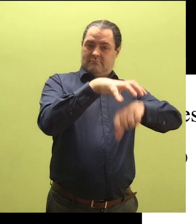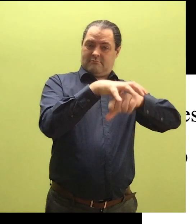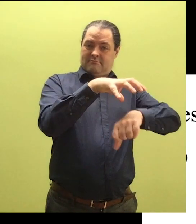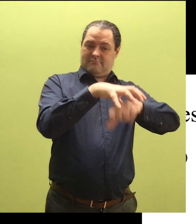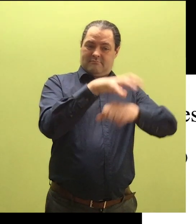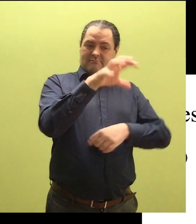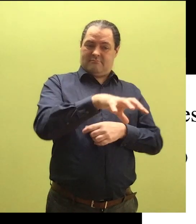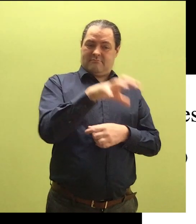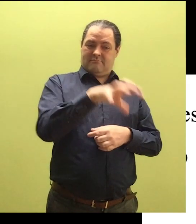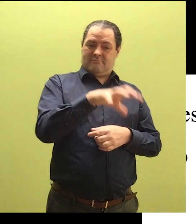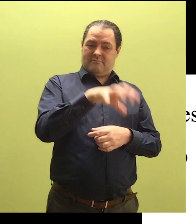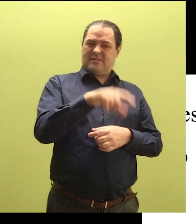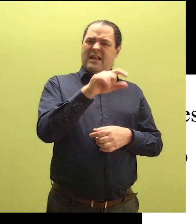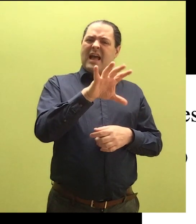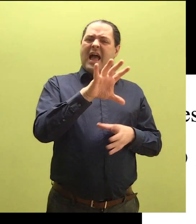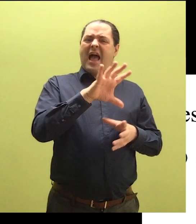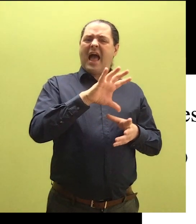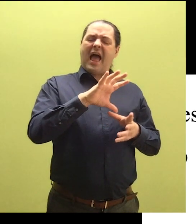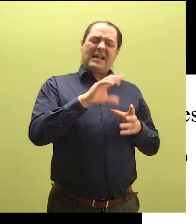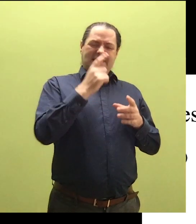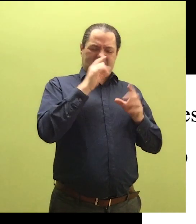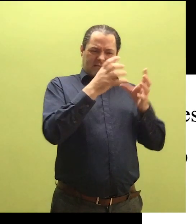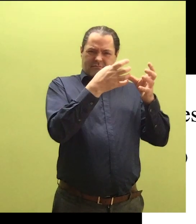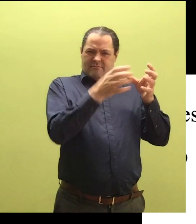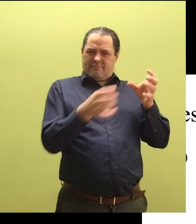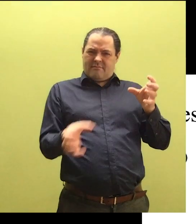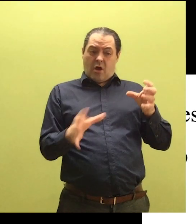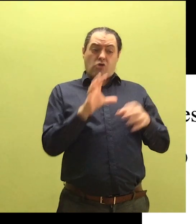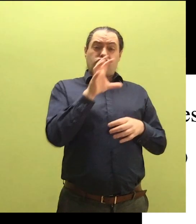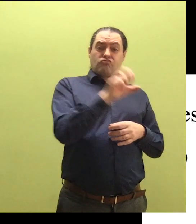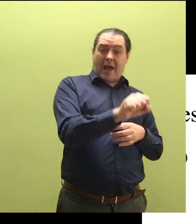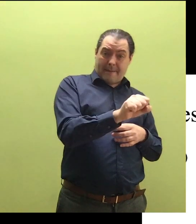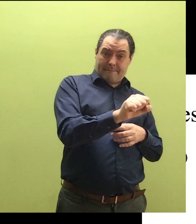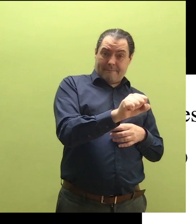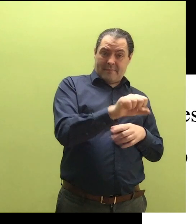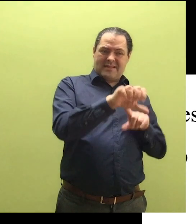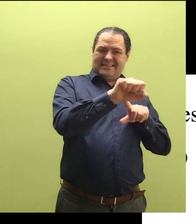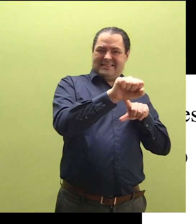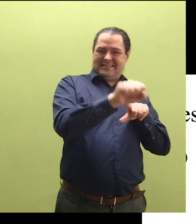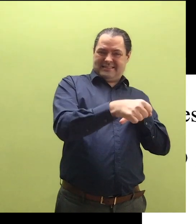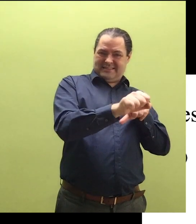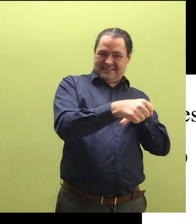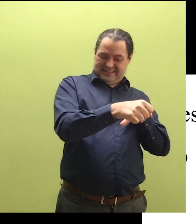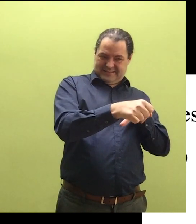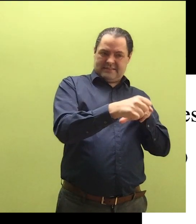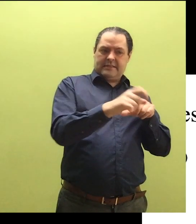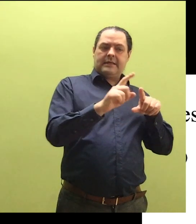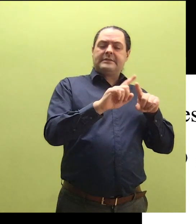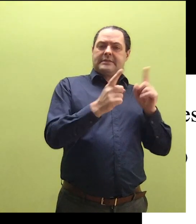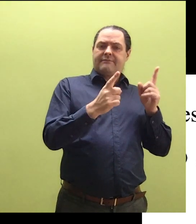Thus, we suggested handling classifiers Have subtypes as grabbing handling like in 16a -in the opening the door